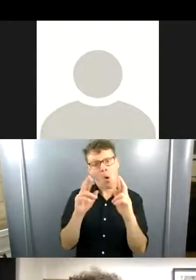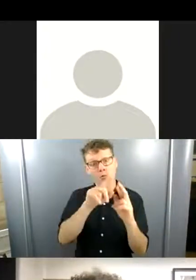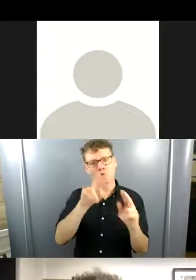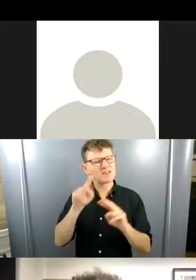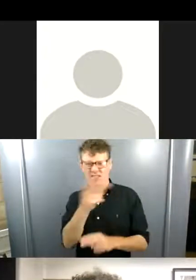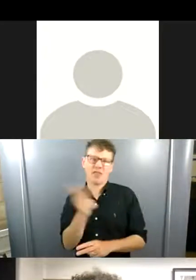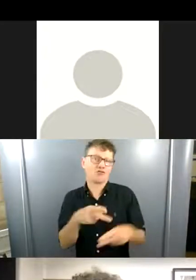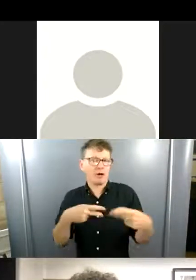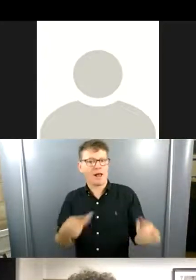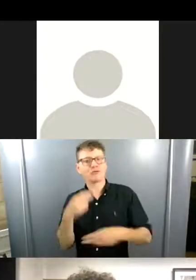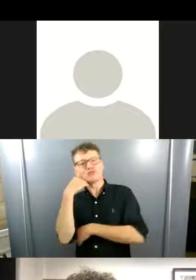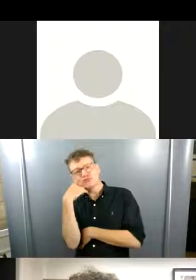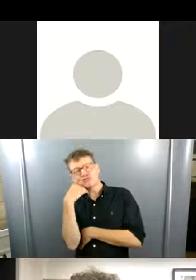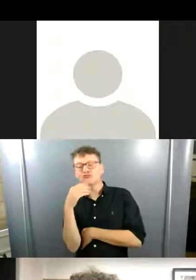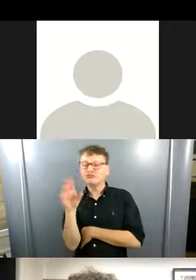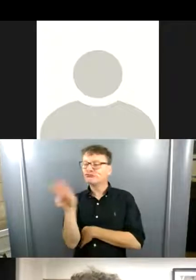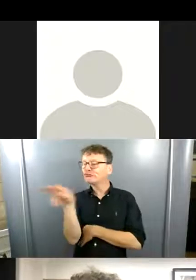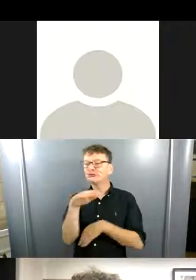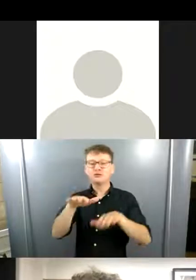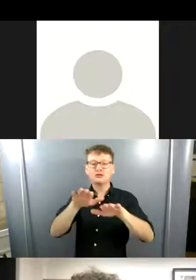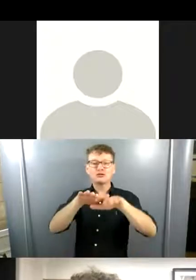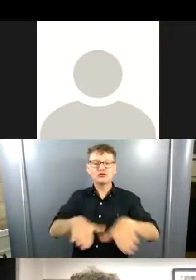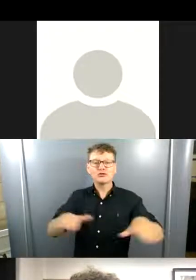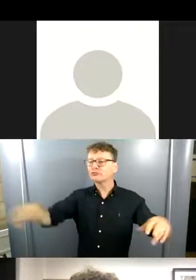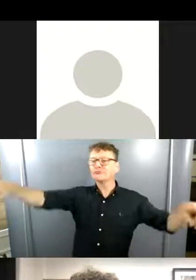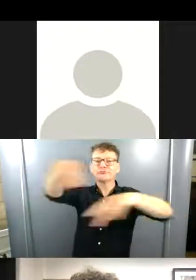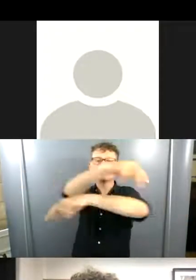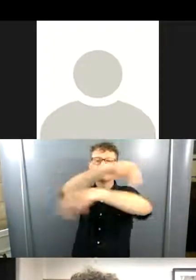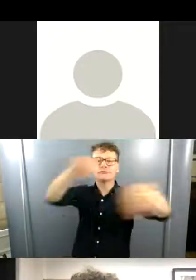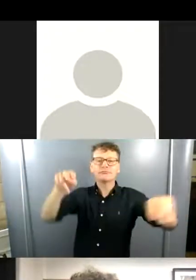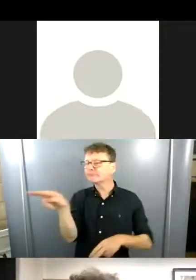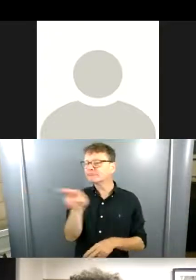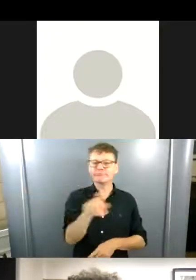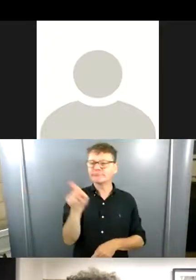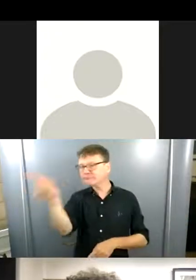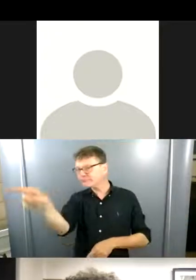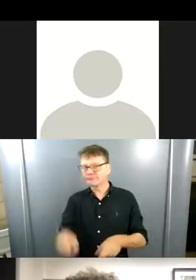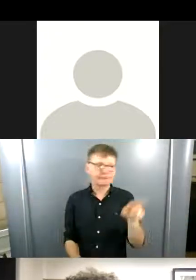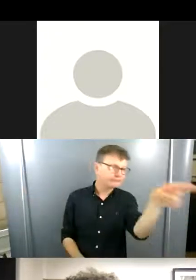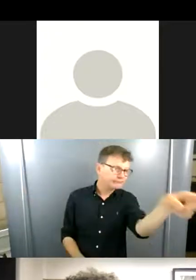about the children who they can see playing in front of the house next door and they notice that